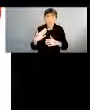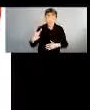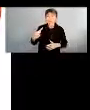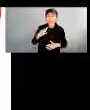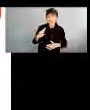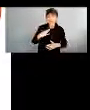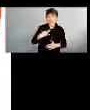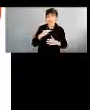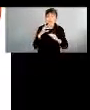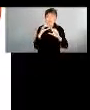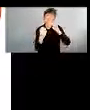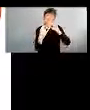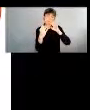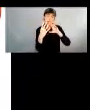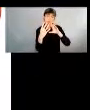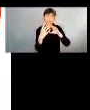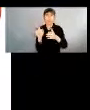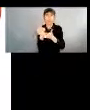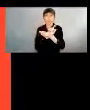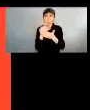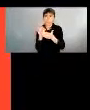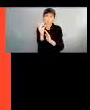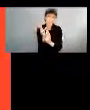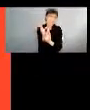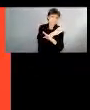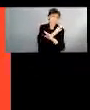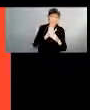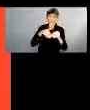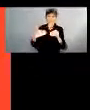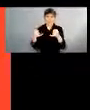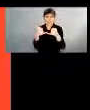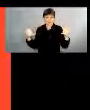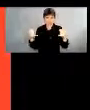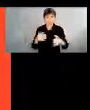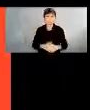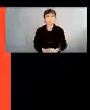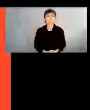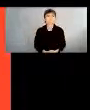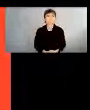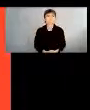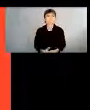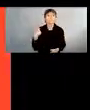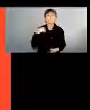the application deadline. We also want to recognize the limitations